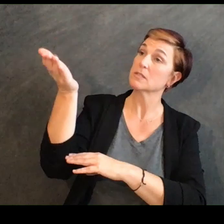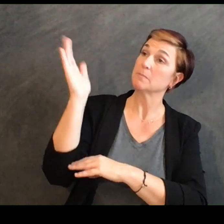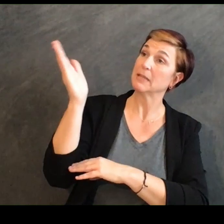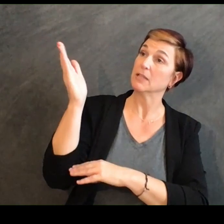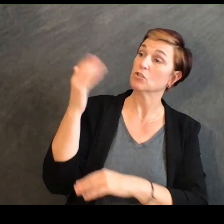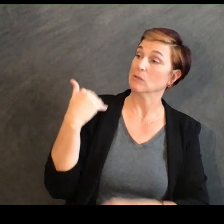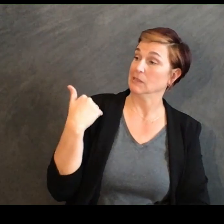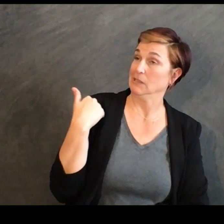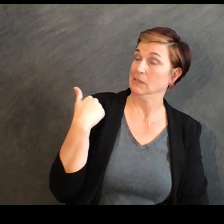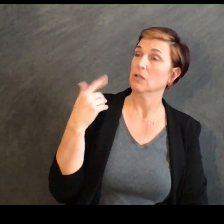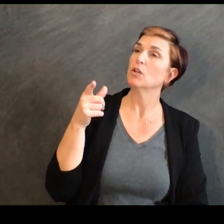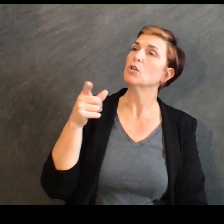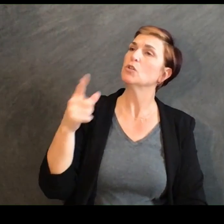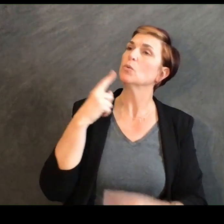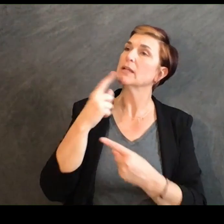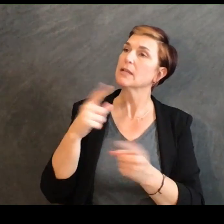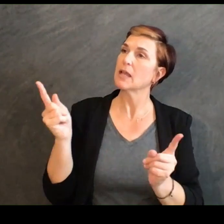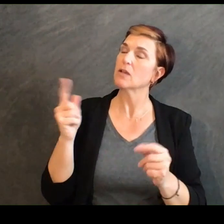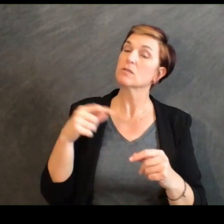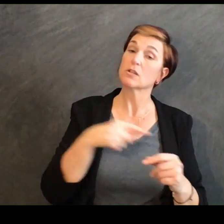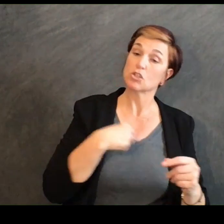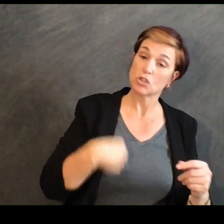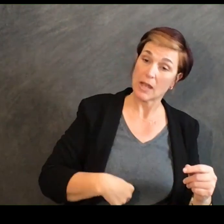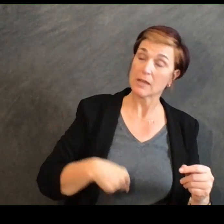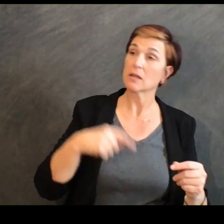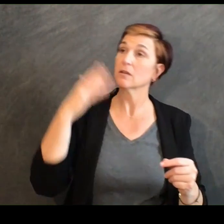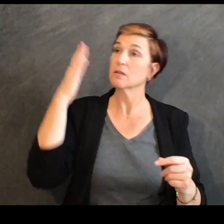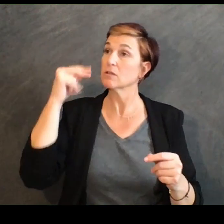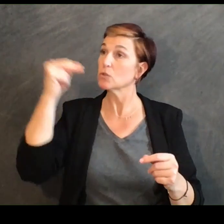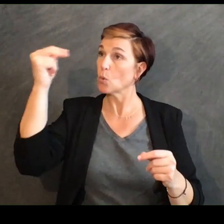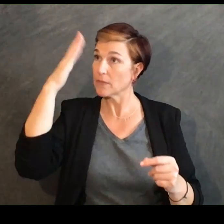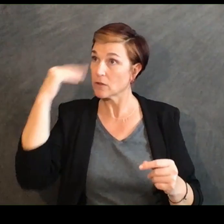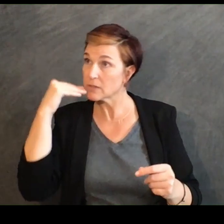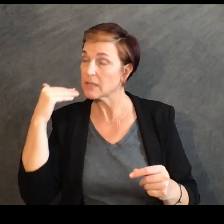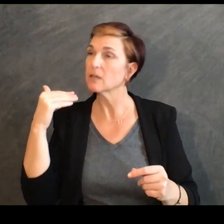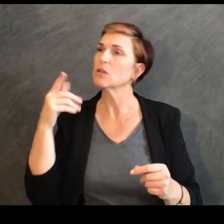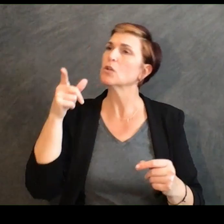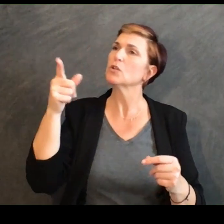South Korea have improved and you're thinking about remove the restrictions